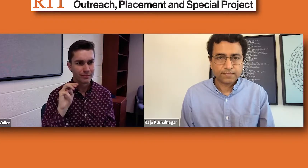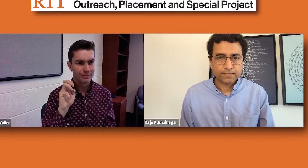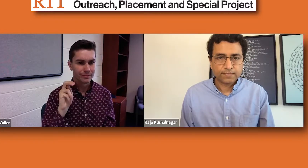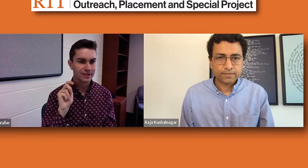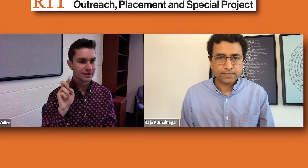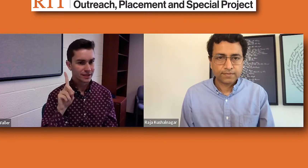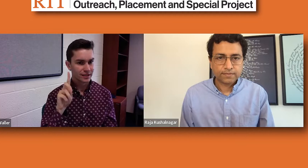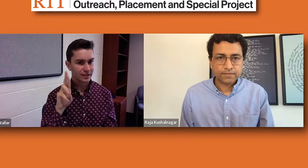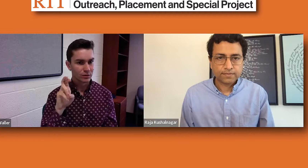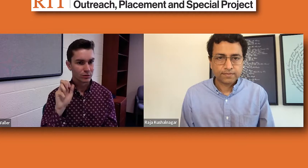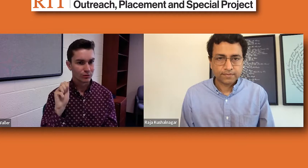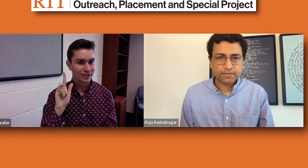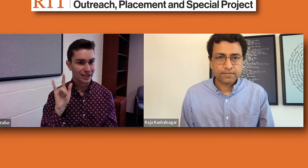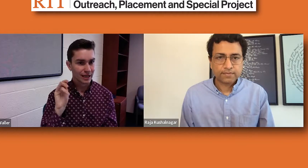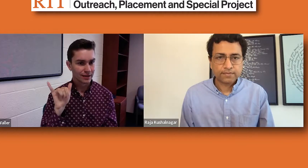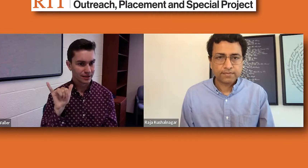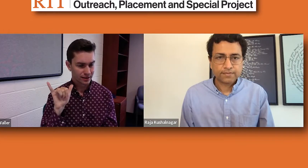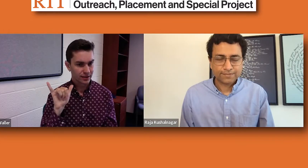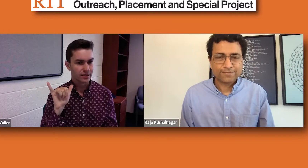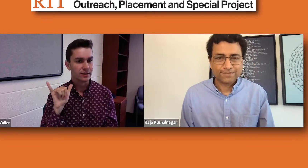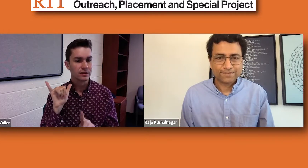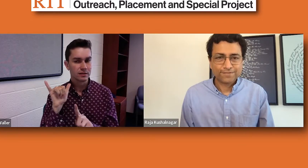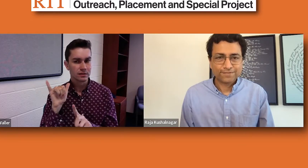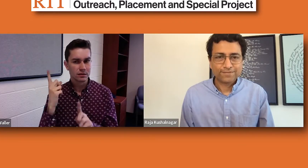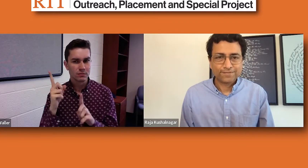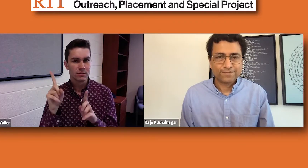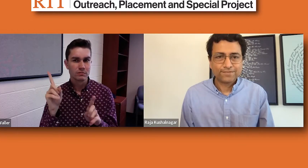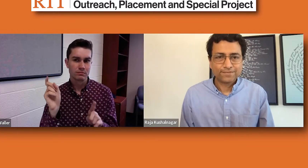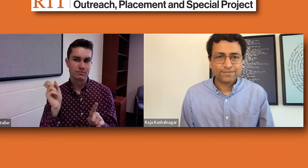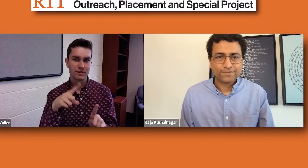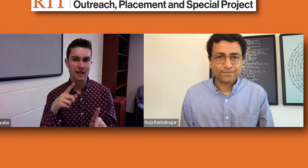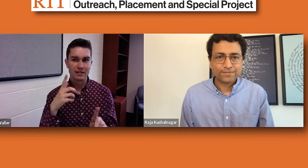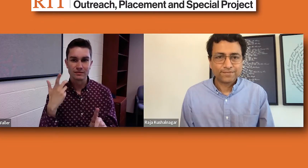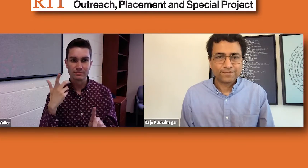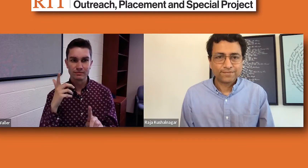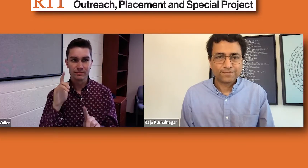and I'm wondering as well, the question was about augmented reality.